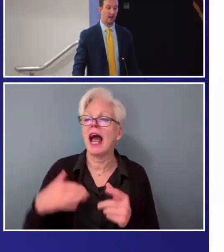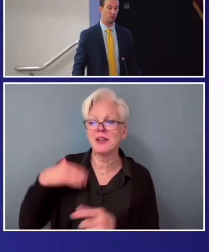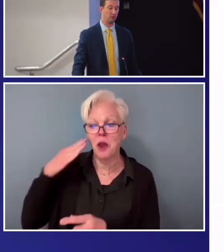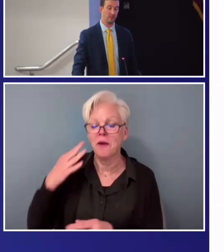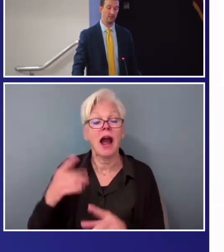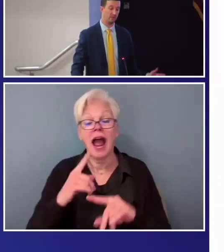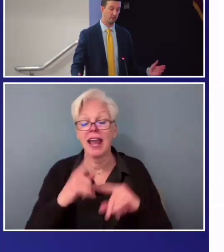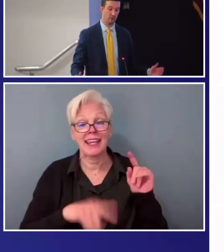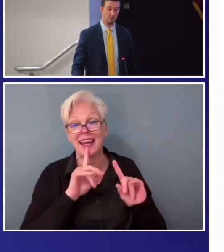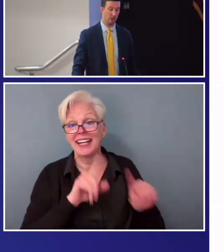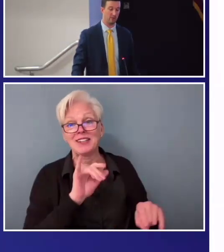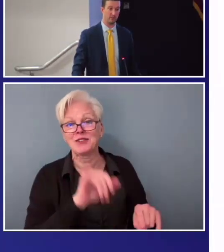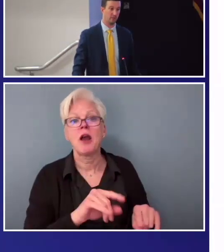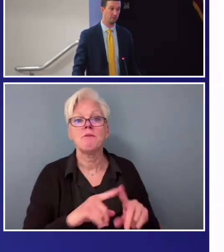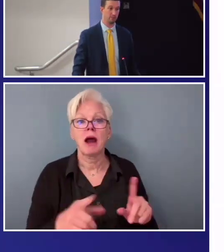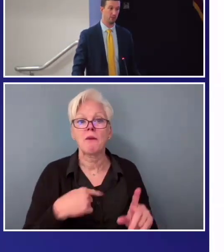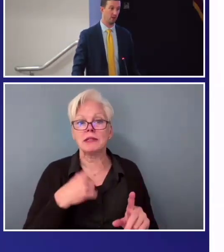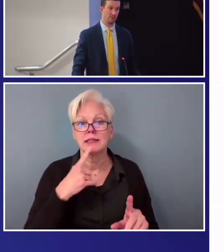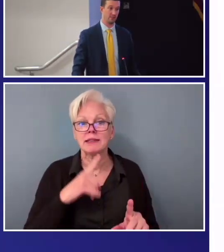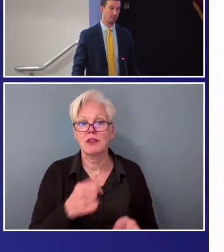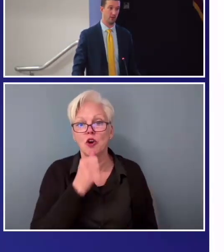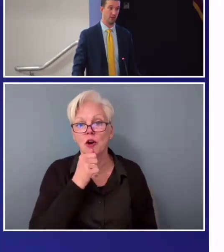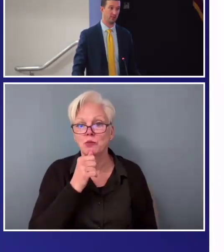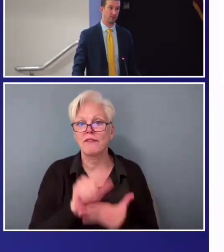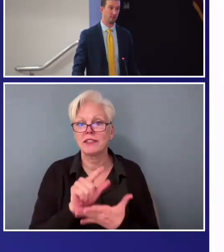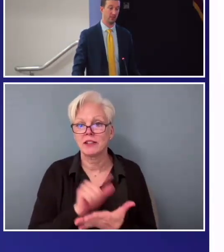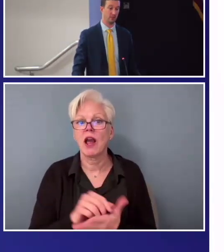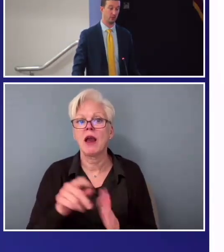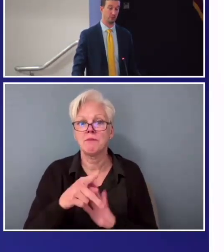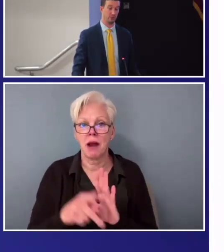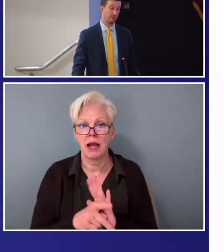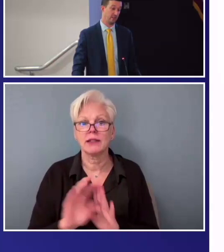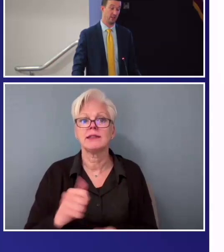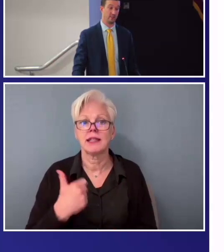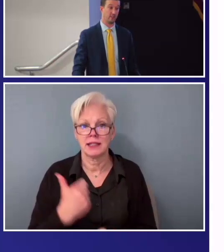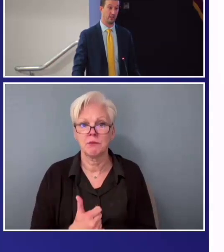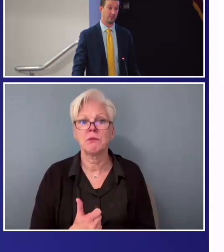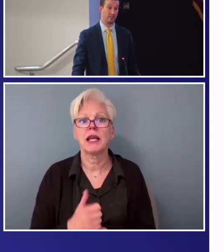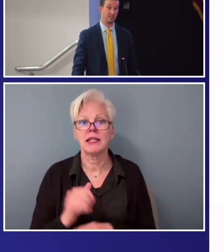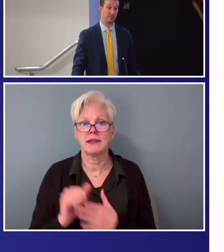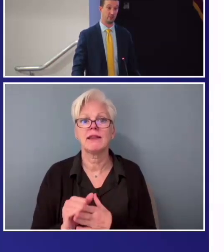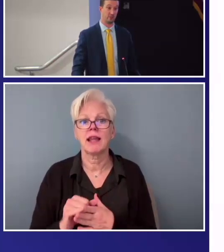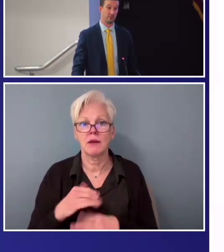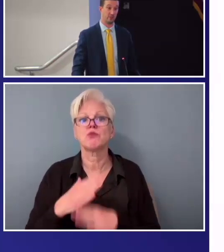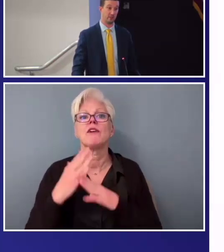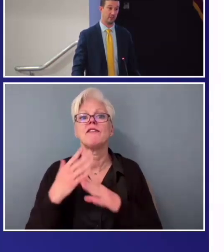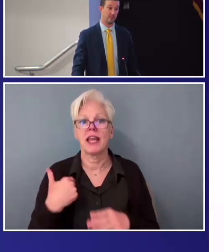I will say that there are privacy laws and policies in place which prevent us, in a lot of cases, from revealing